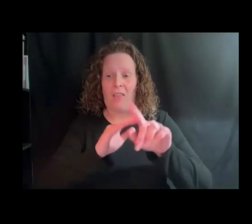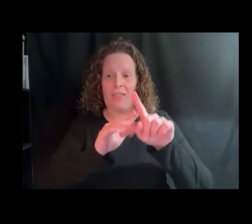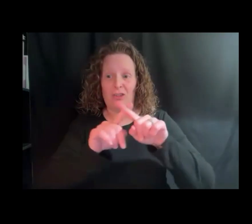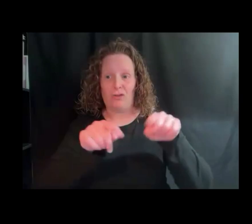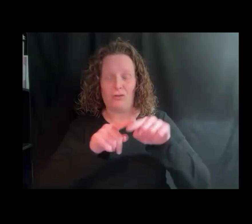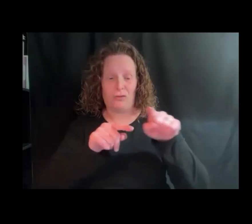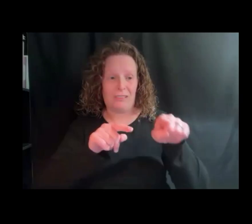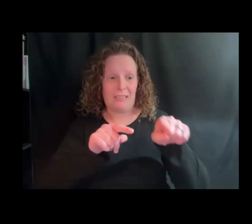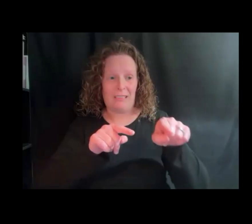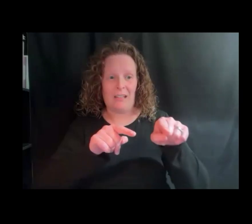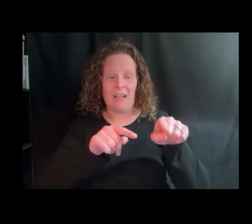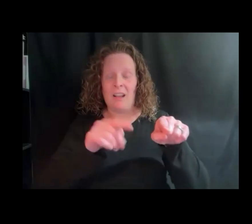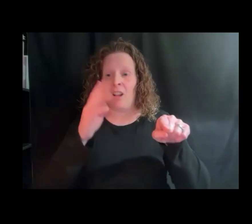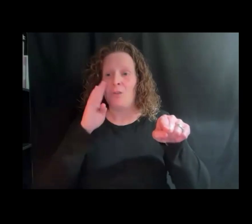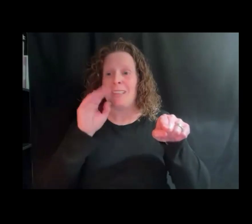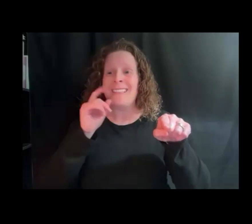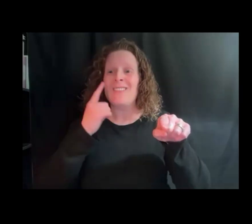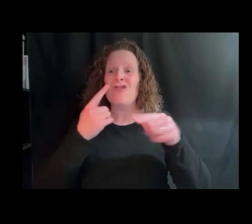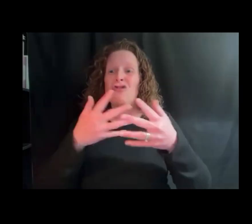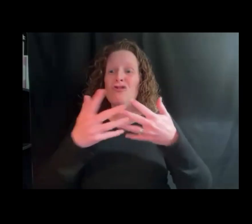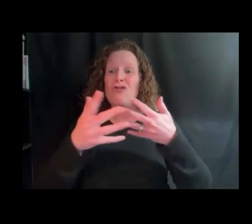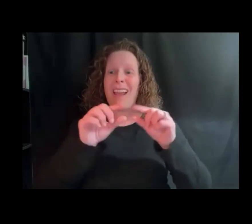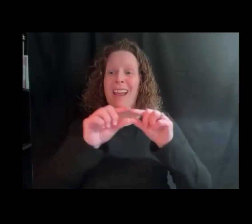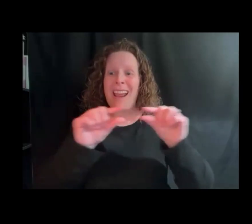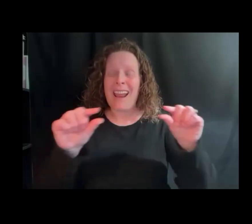So if you look at the chart that I have here on the screen